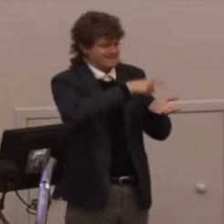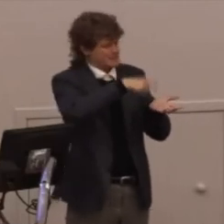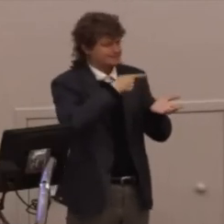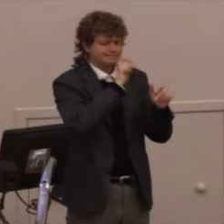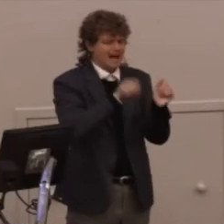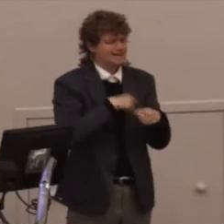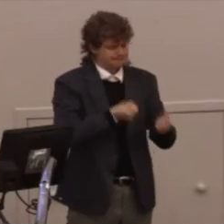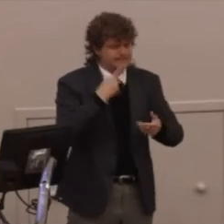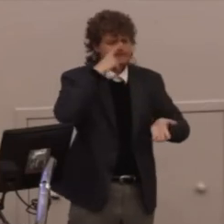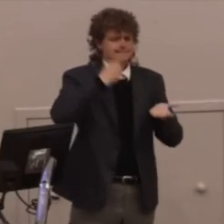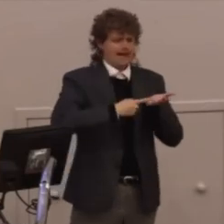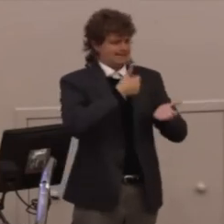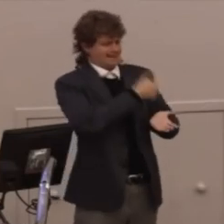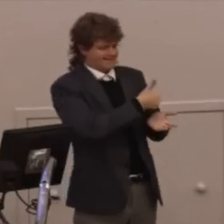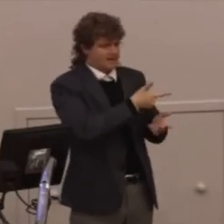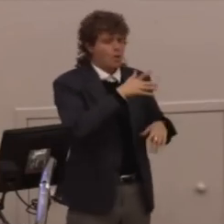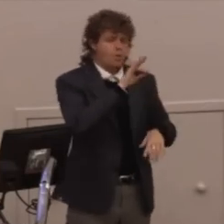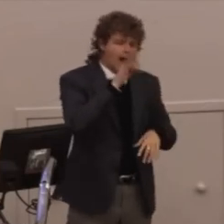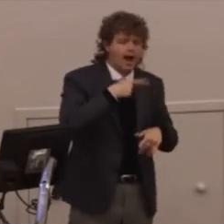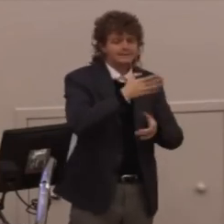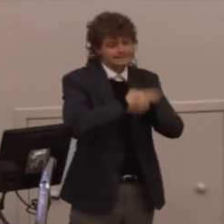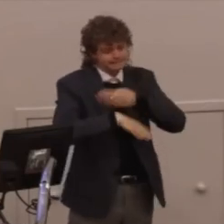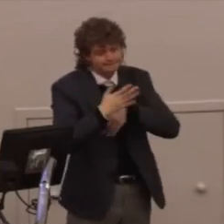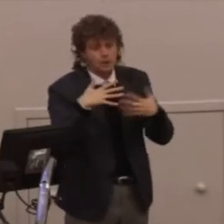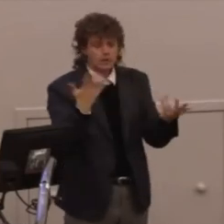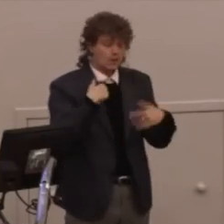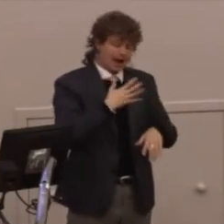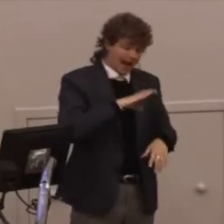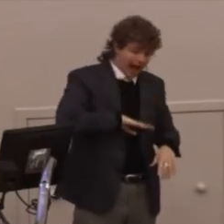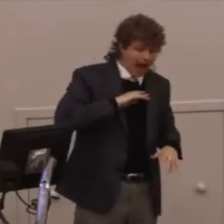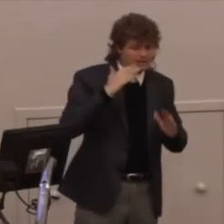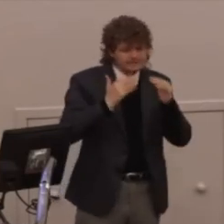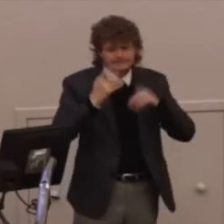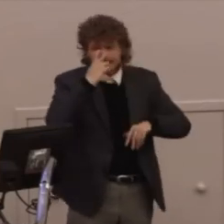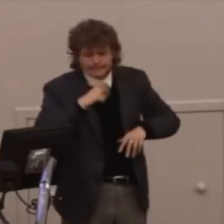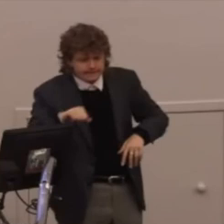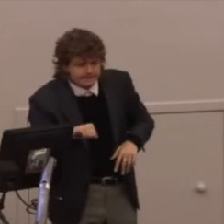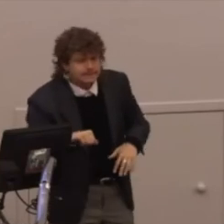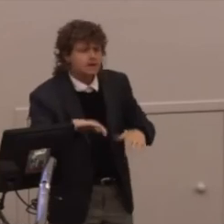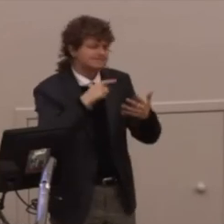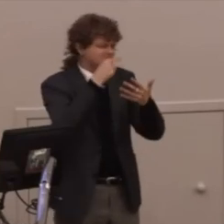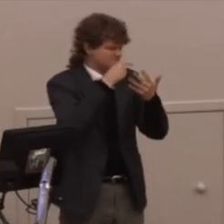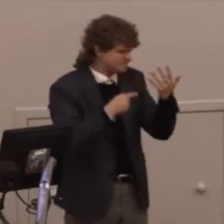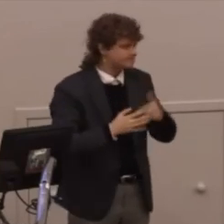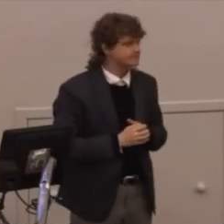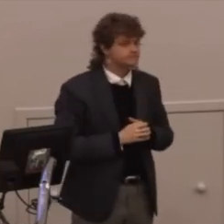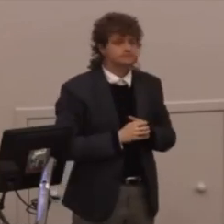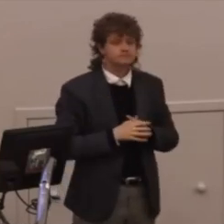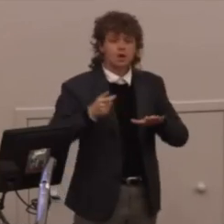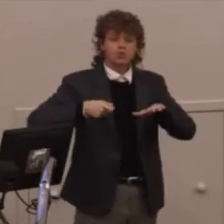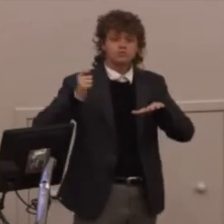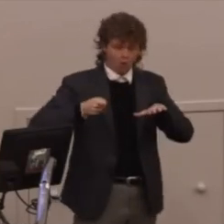or old age. The courts intervene in such cases and nominate someone, usually another person